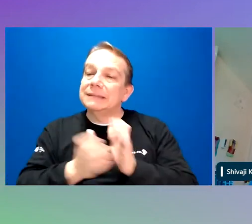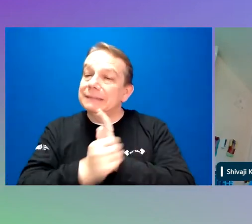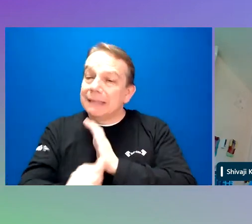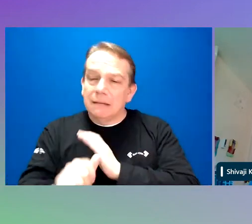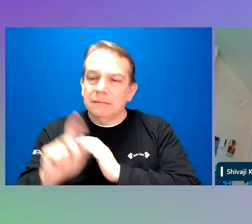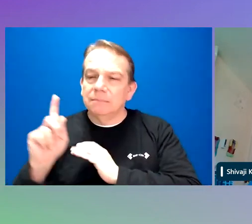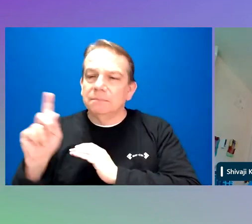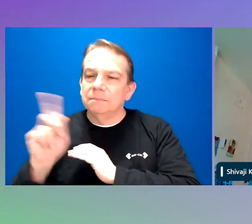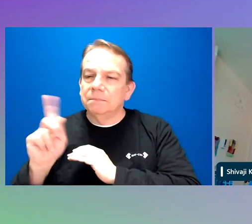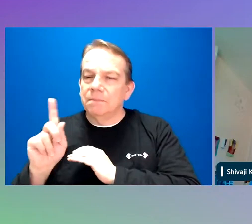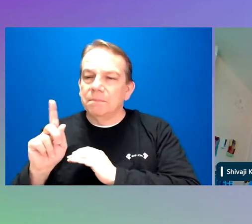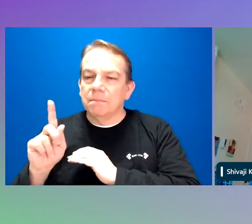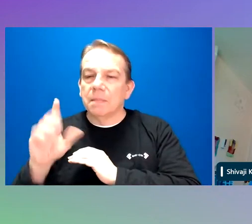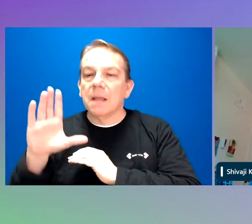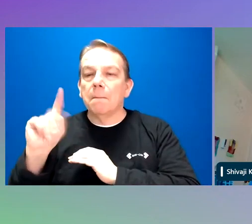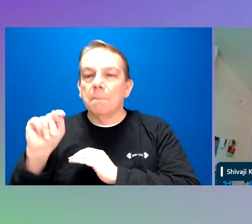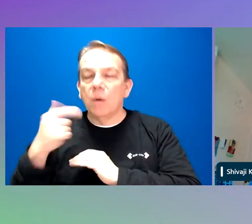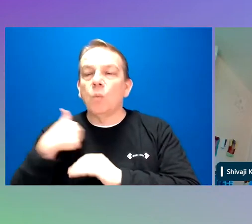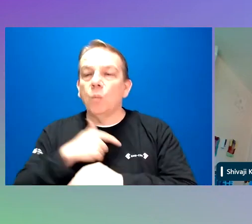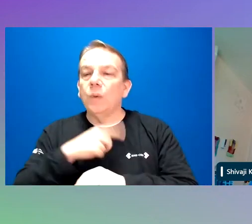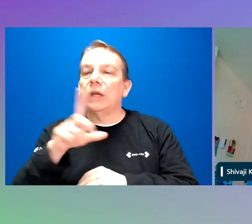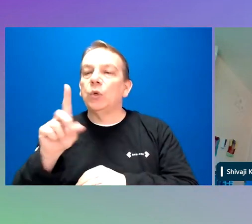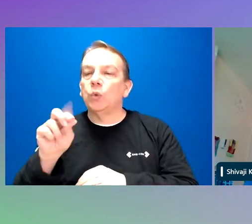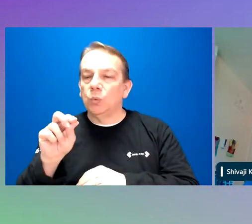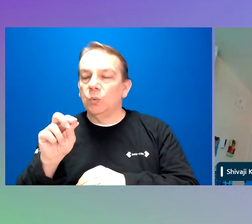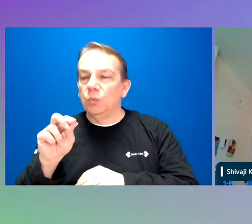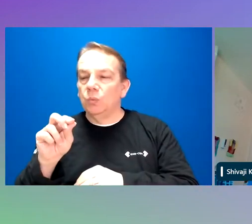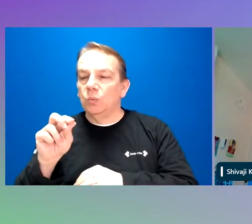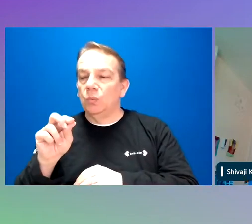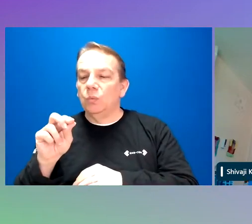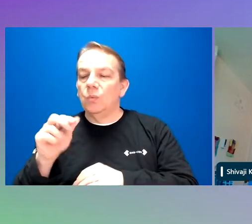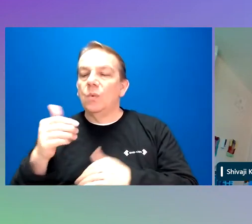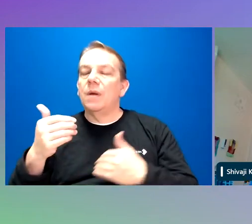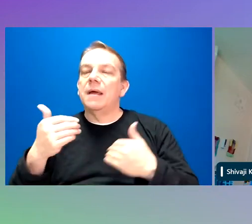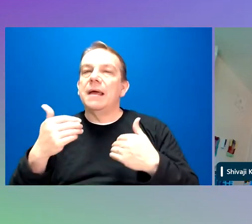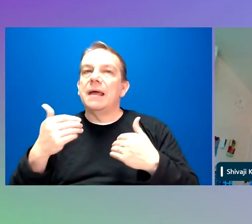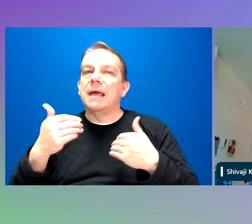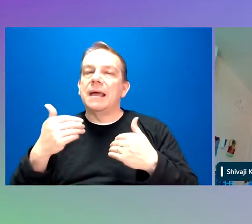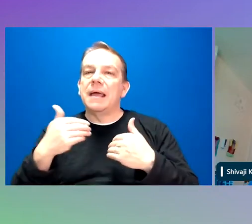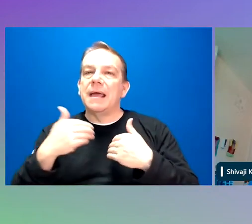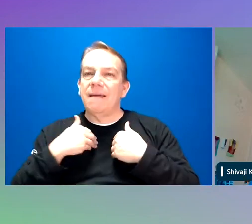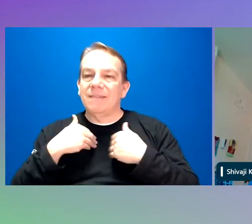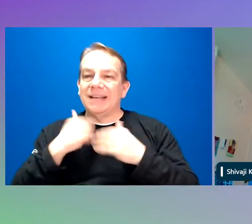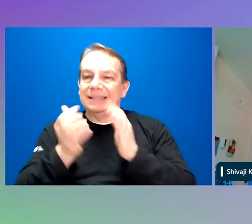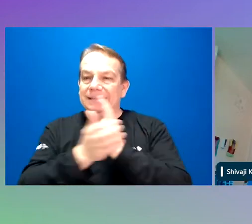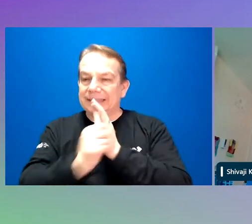skills. Um, but but we do have skill that we're looking for,